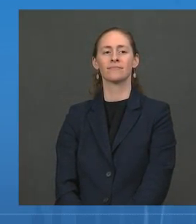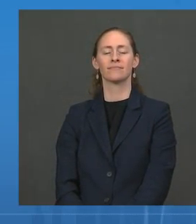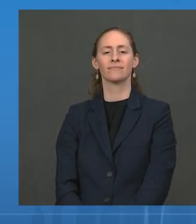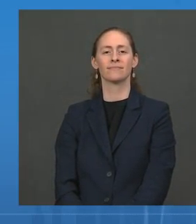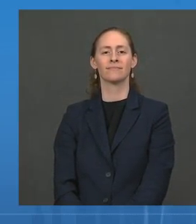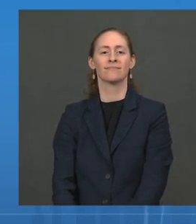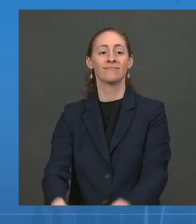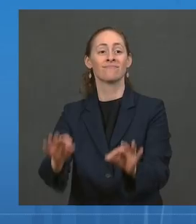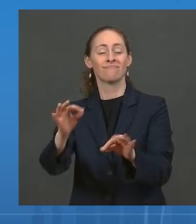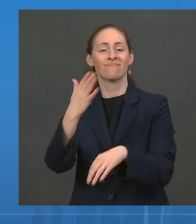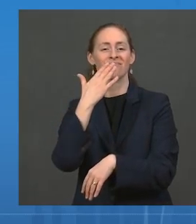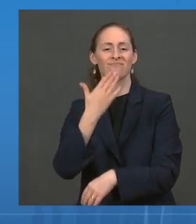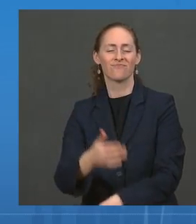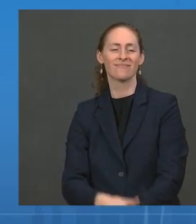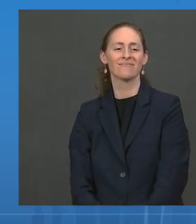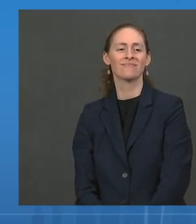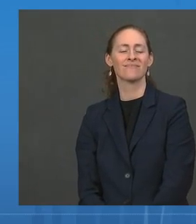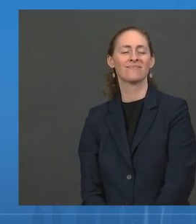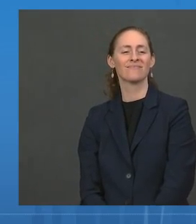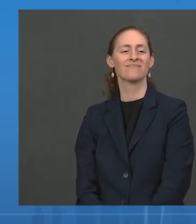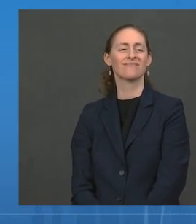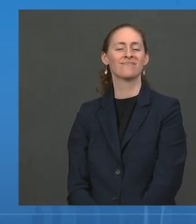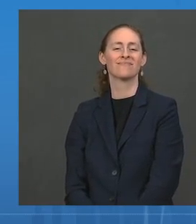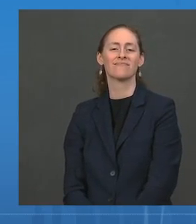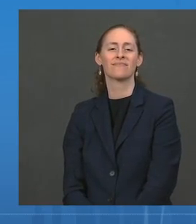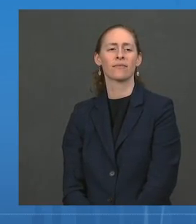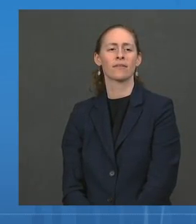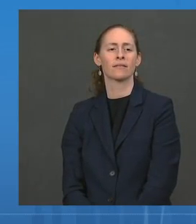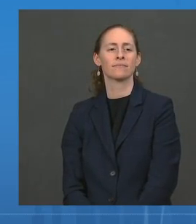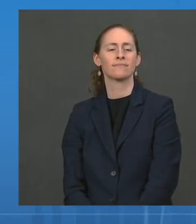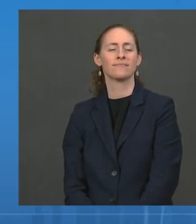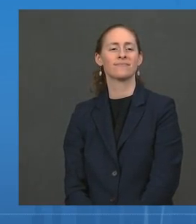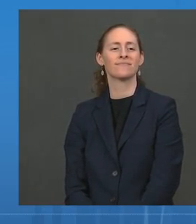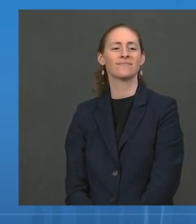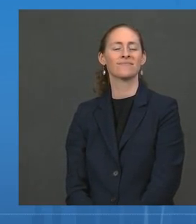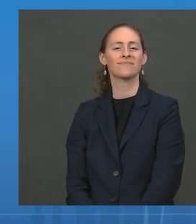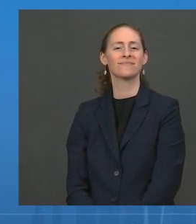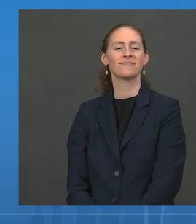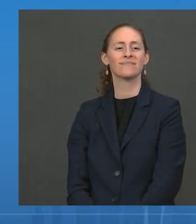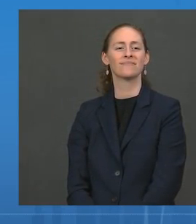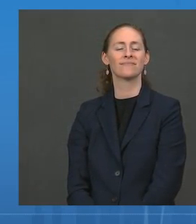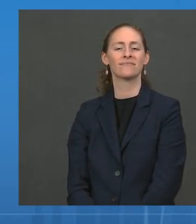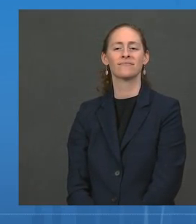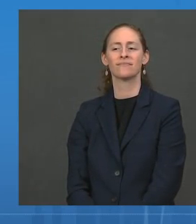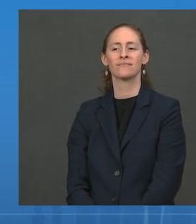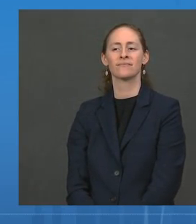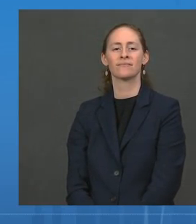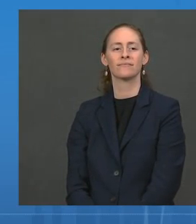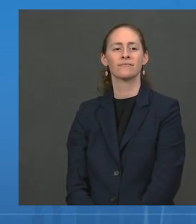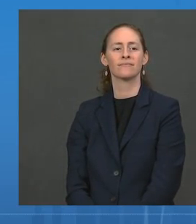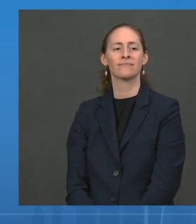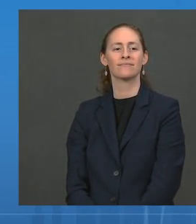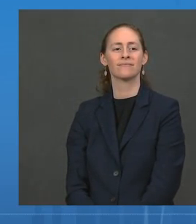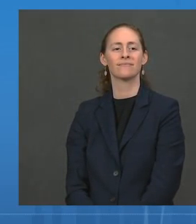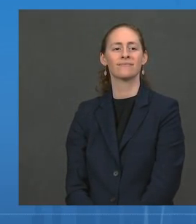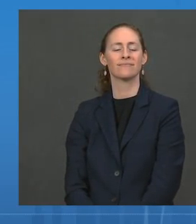First question, let's go to Kristen Welker at NBC. The Press: Hi, everyone. Thanks so much for doing the call.